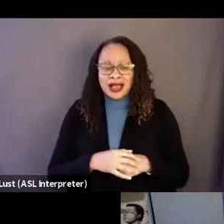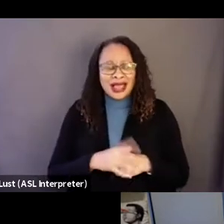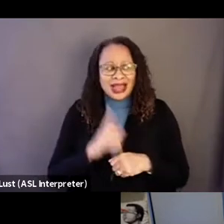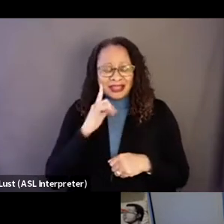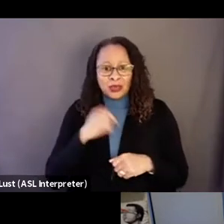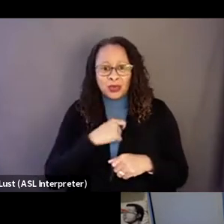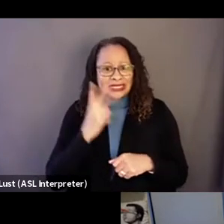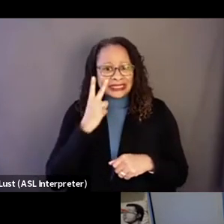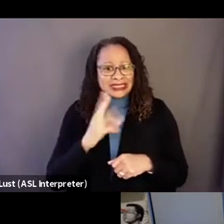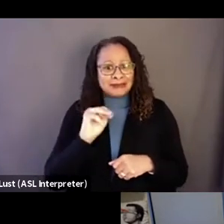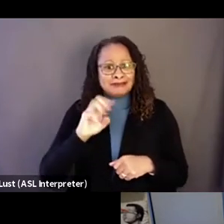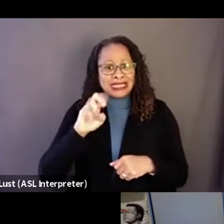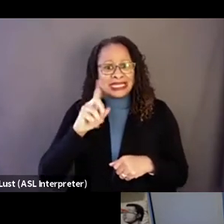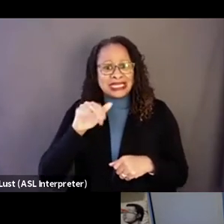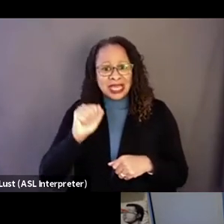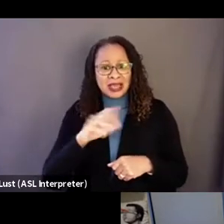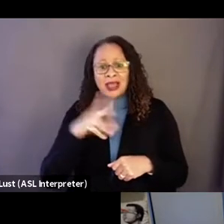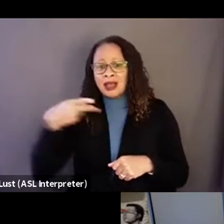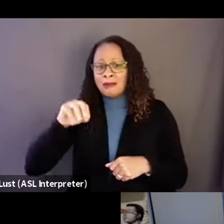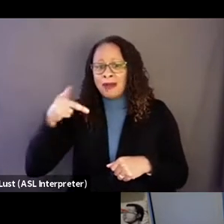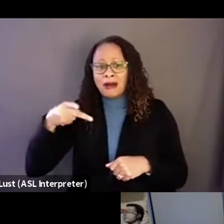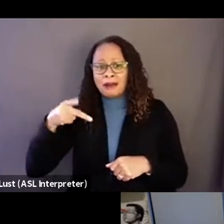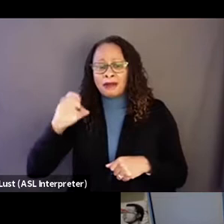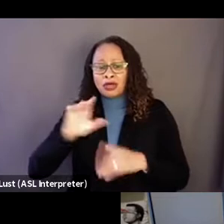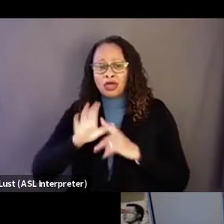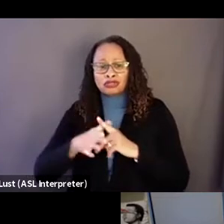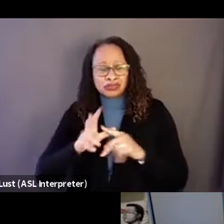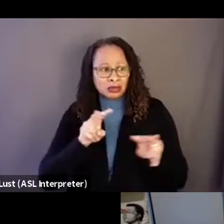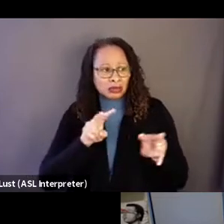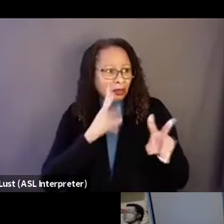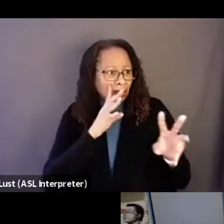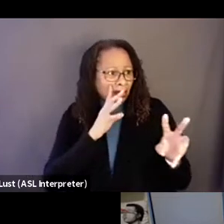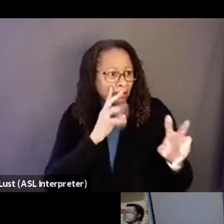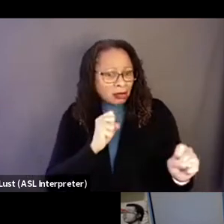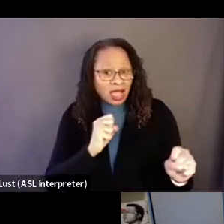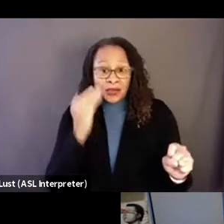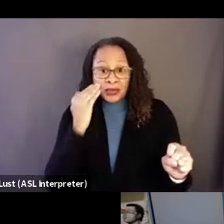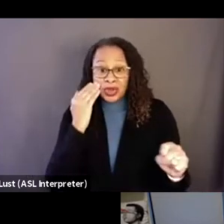and by our popular culture. And as we know, because there's over 4,000 people dying